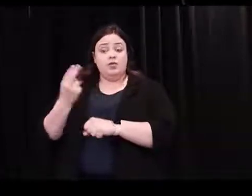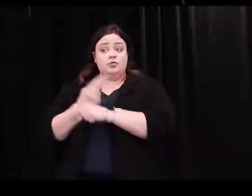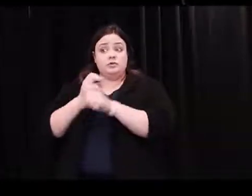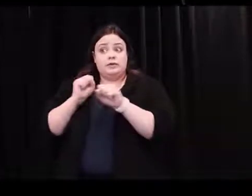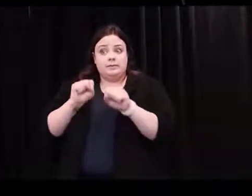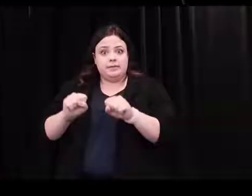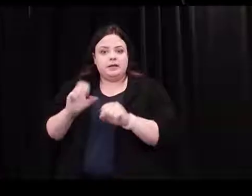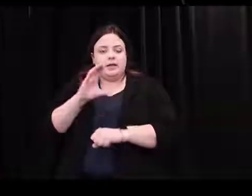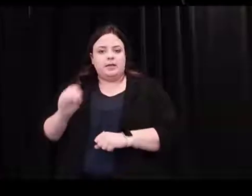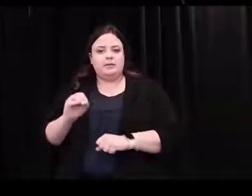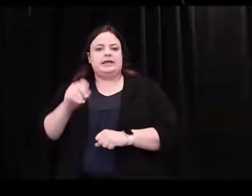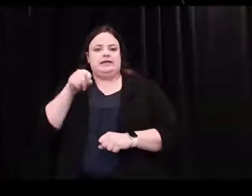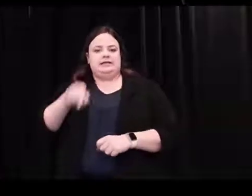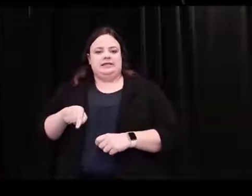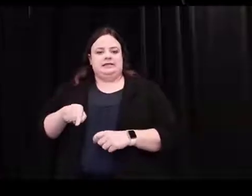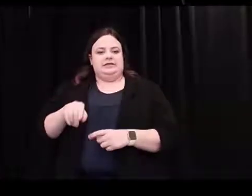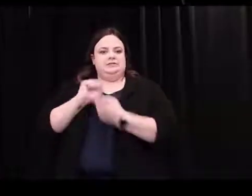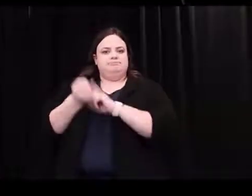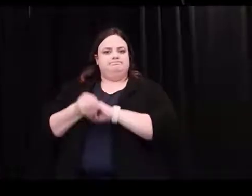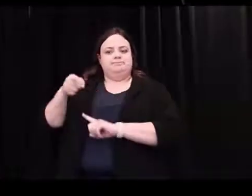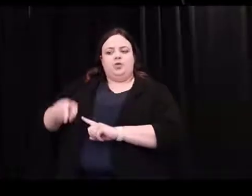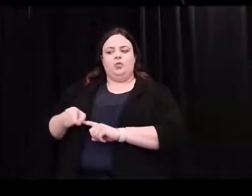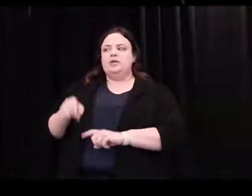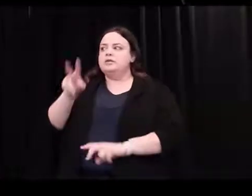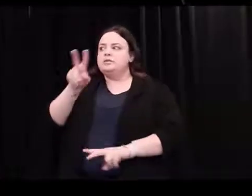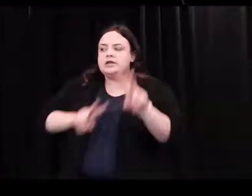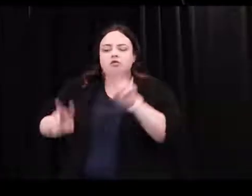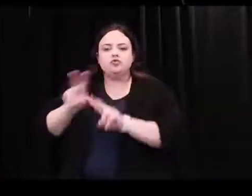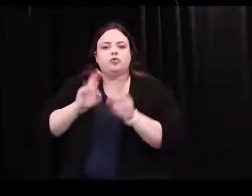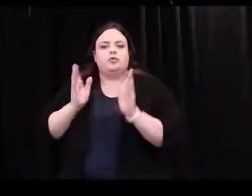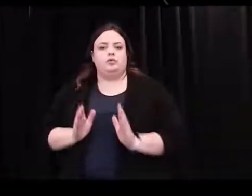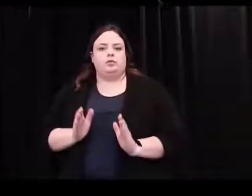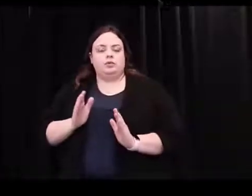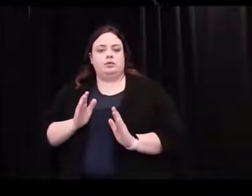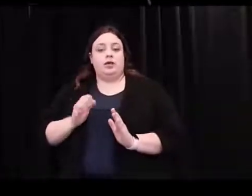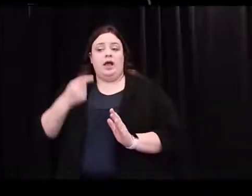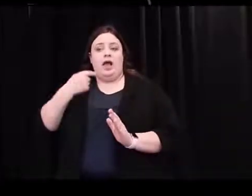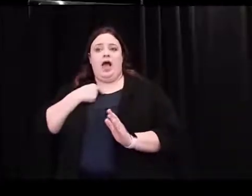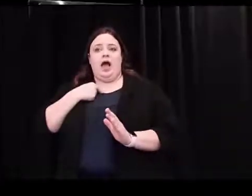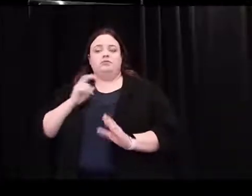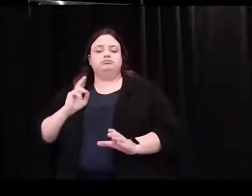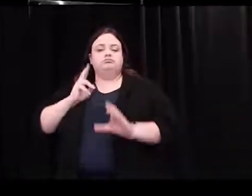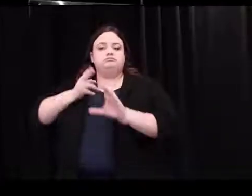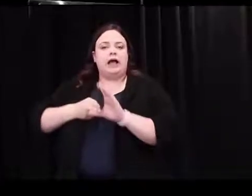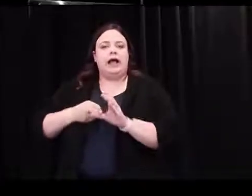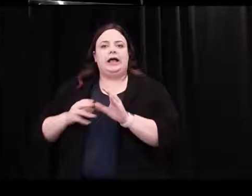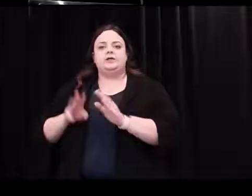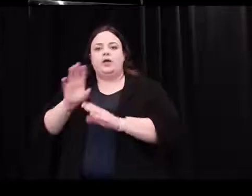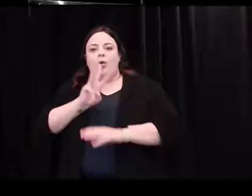this instance, was to act as an observer because I was I had come in as a web developer myself. I